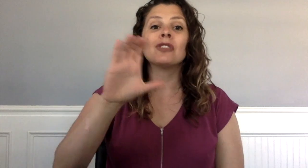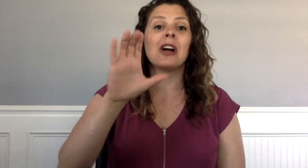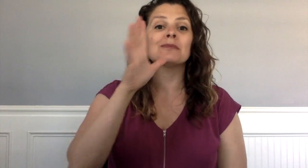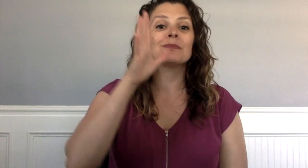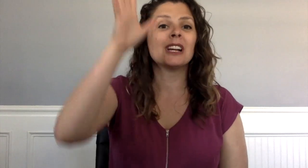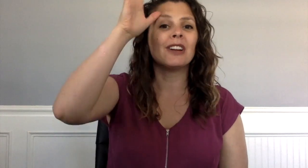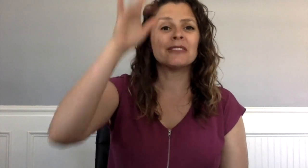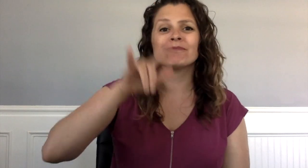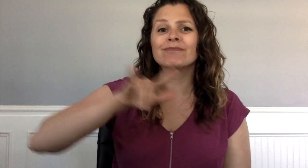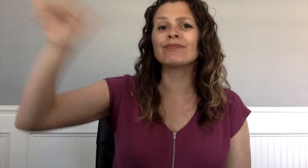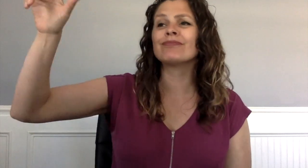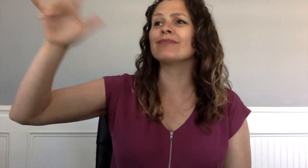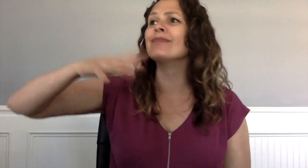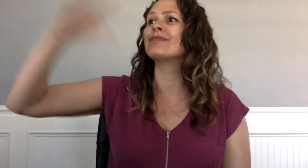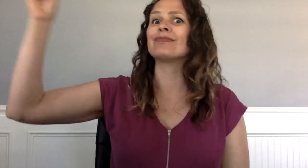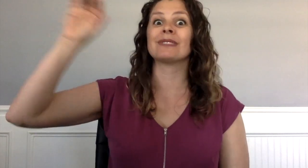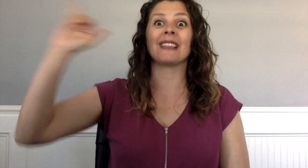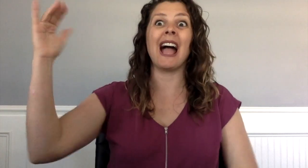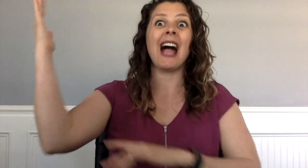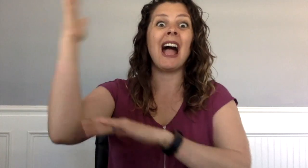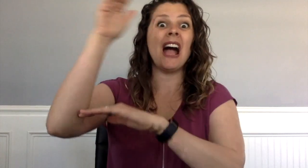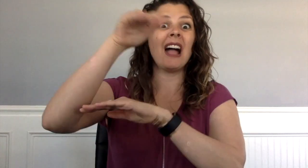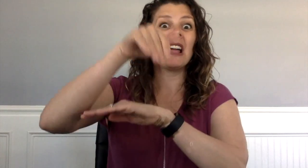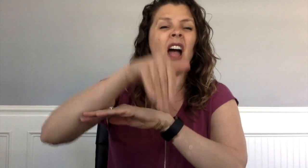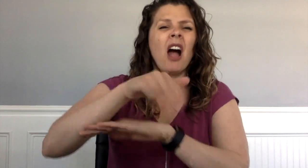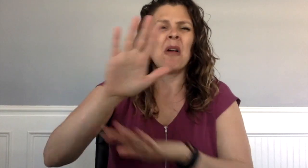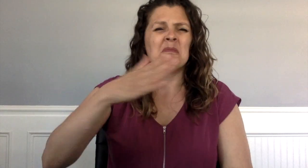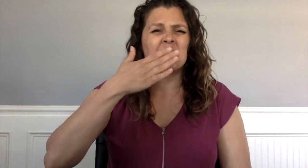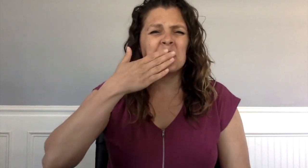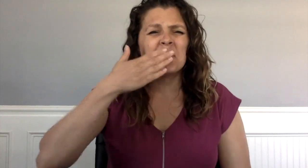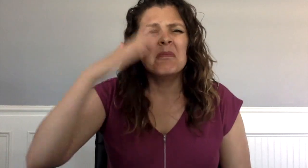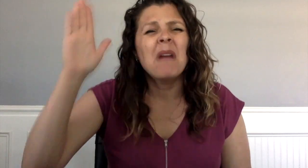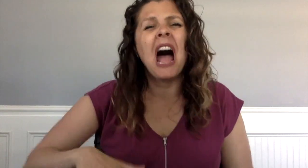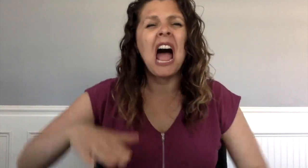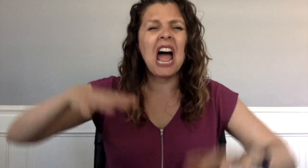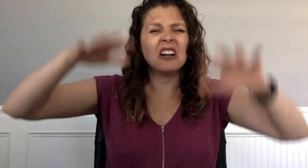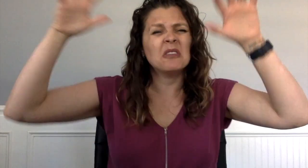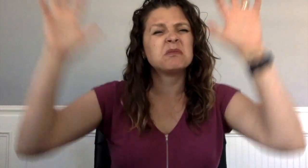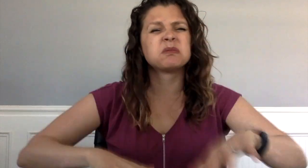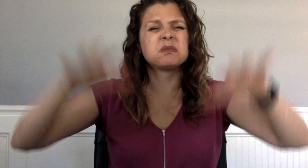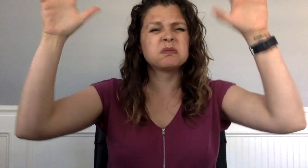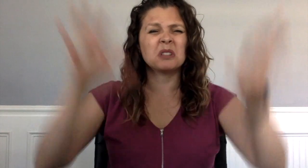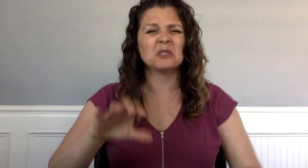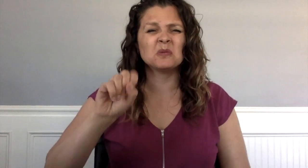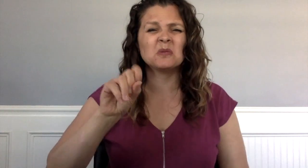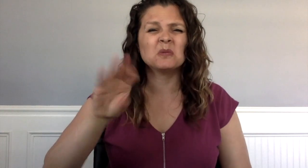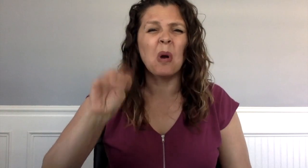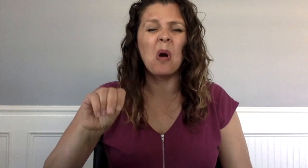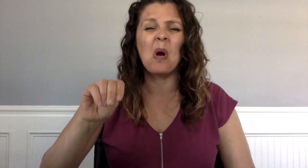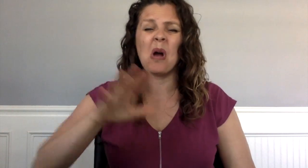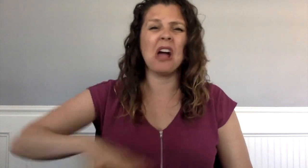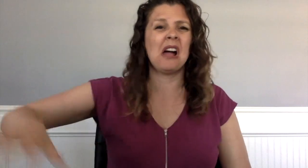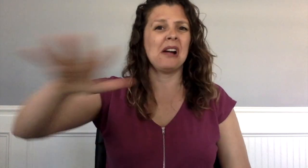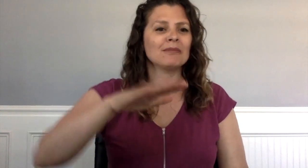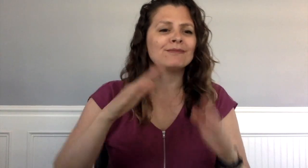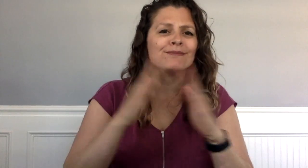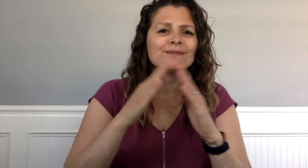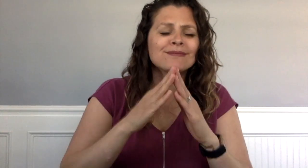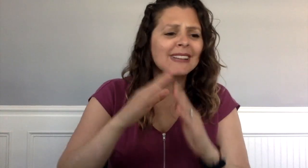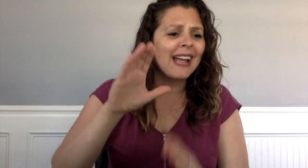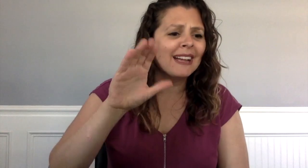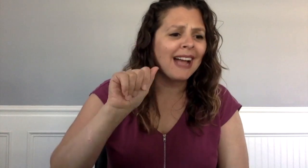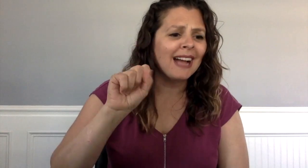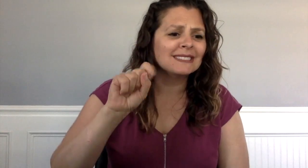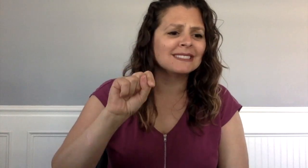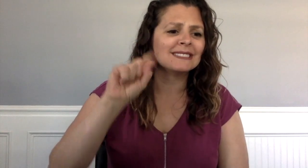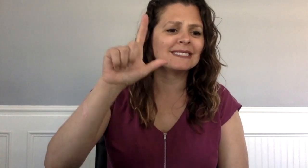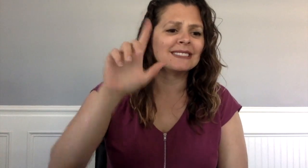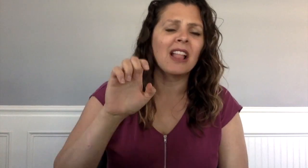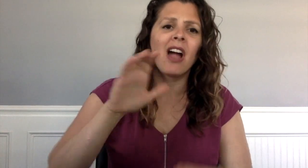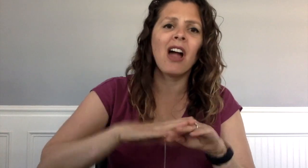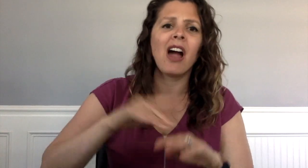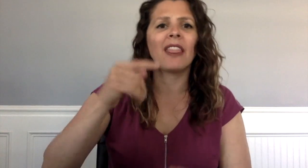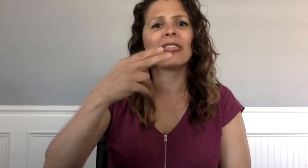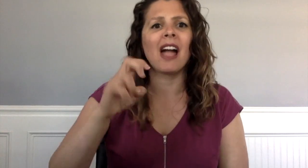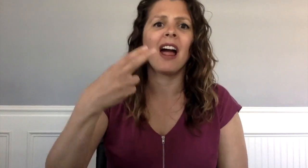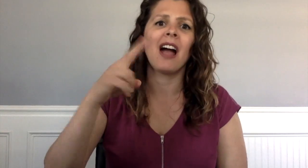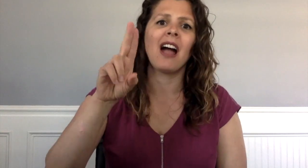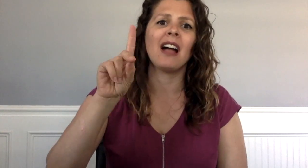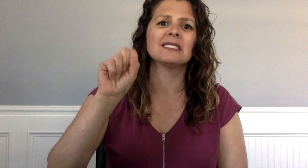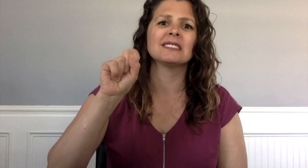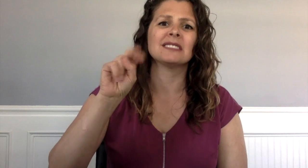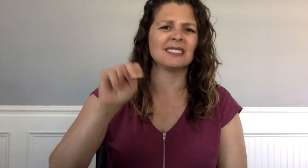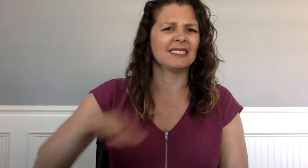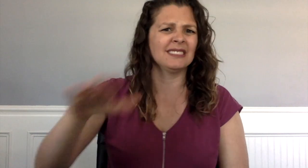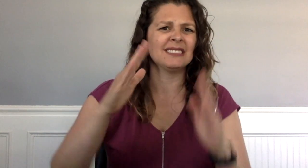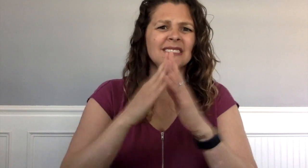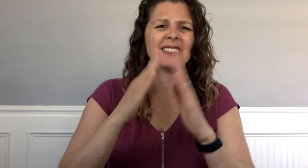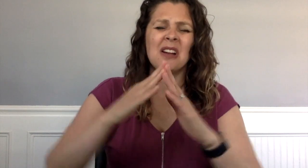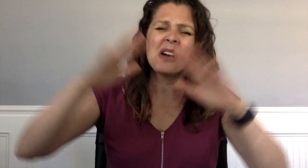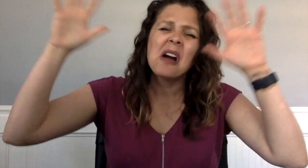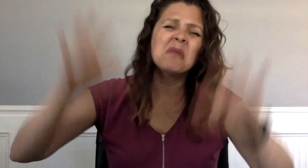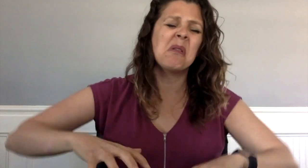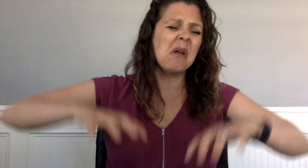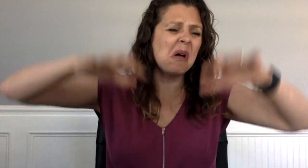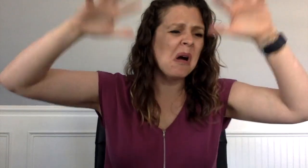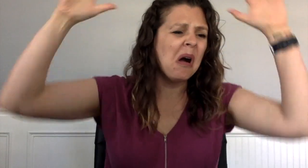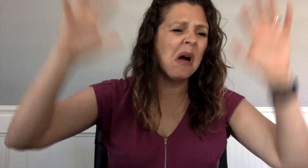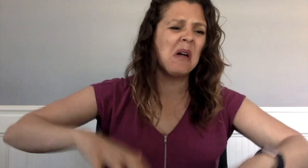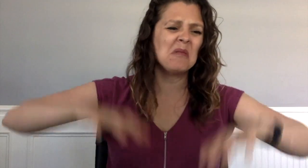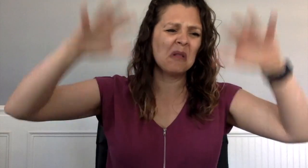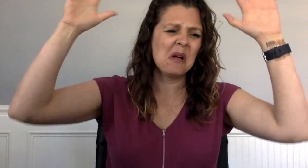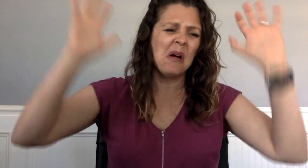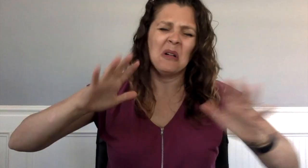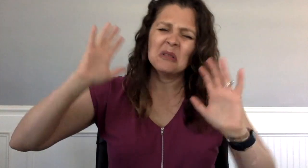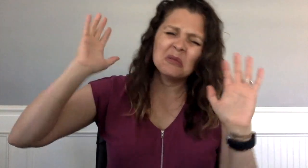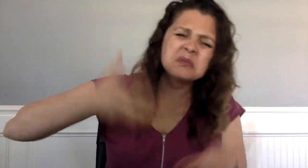A bad storm blustered through Castle-on-the-Hudson the day Charlie’s parents left town.